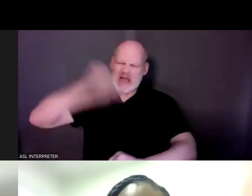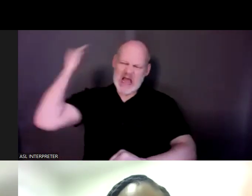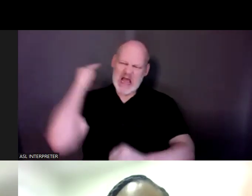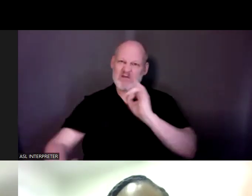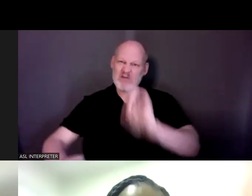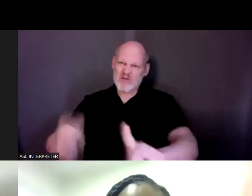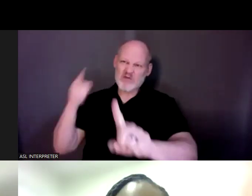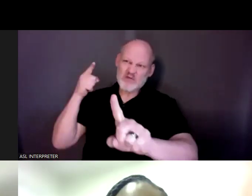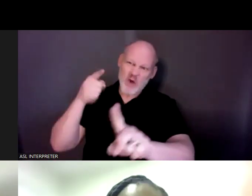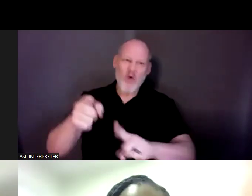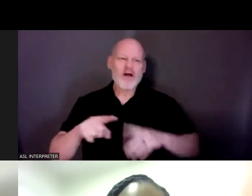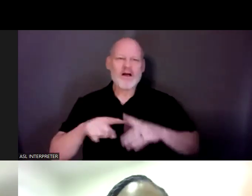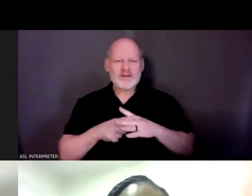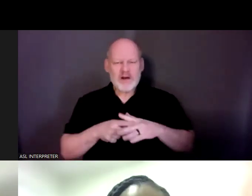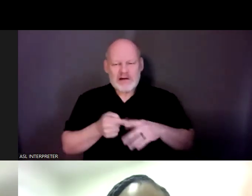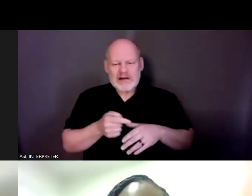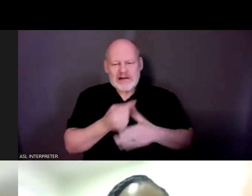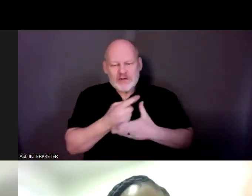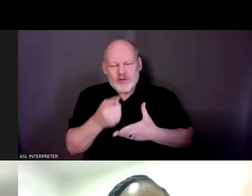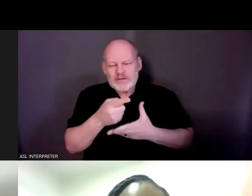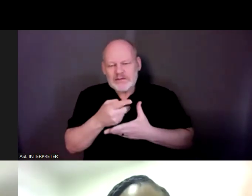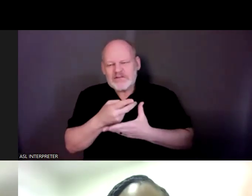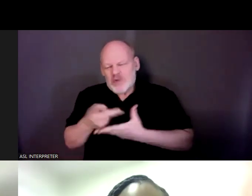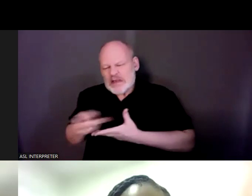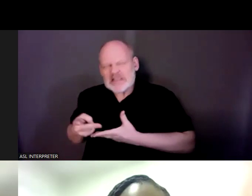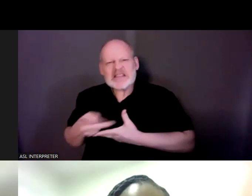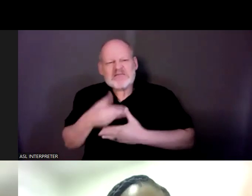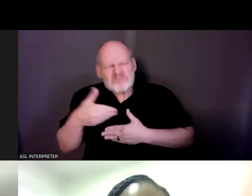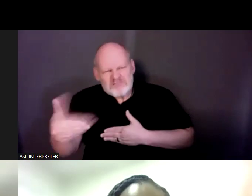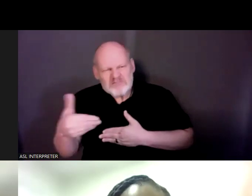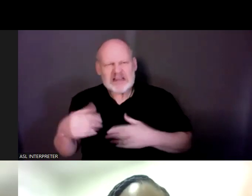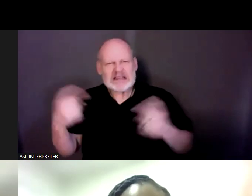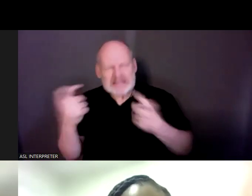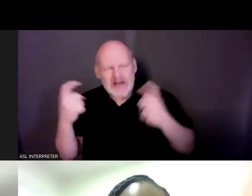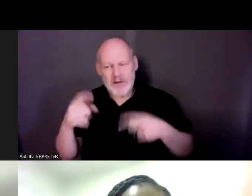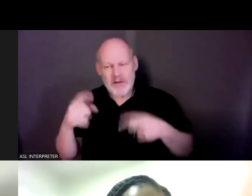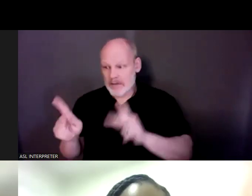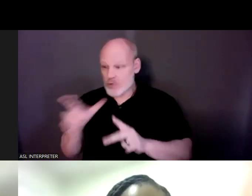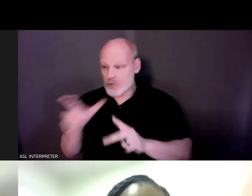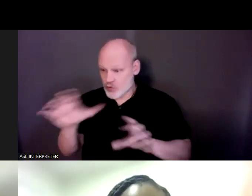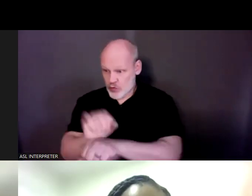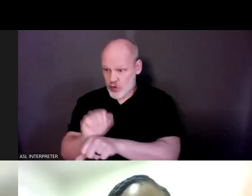celebrate the people that are doing the work, is really huge, just like they mentioned.